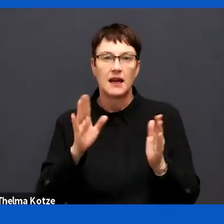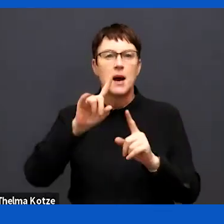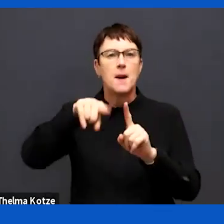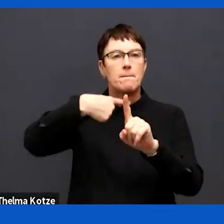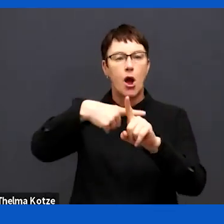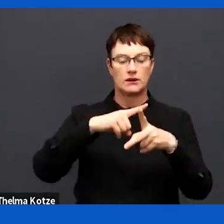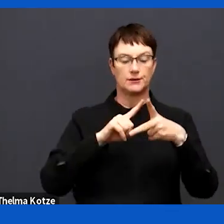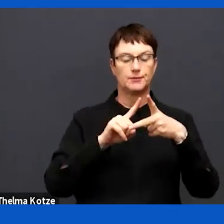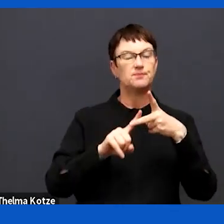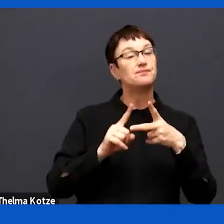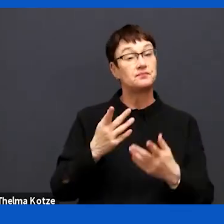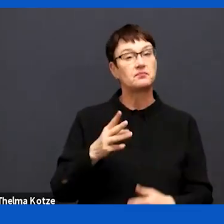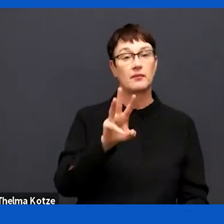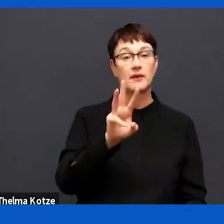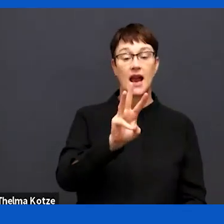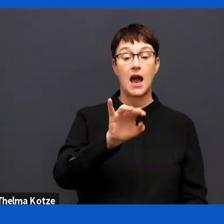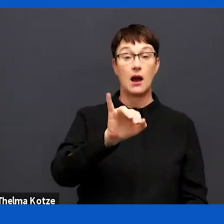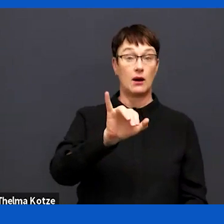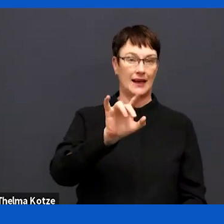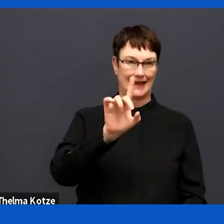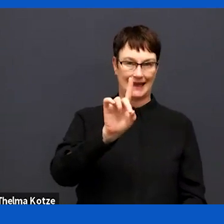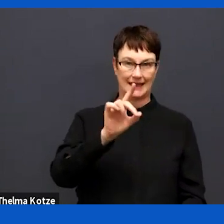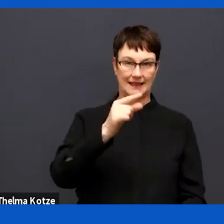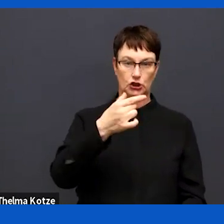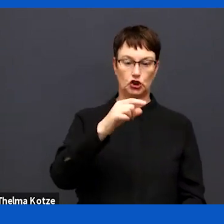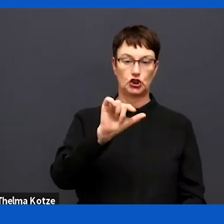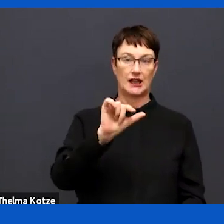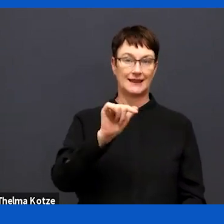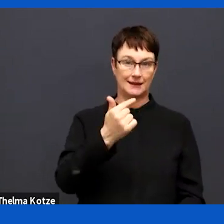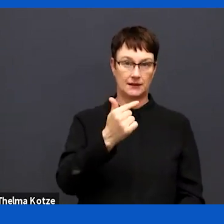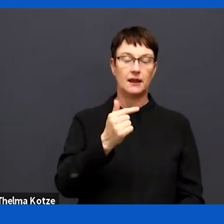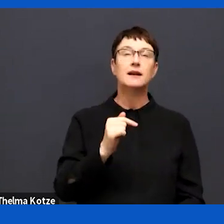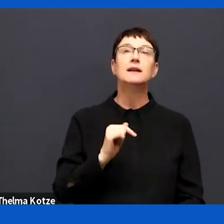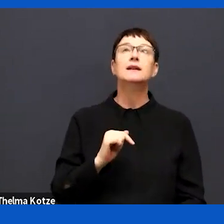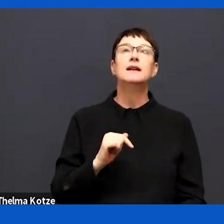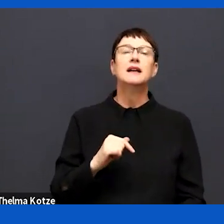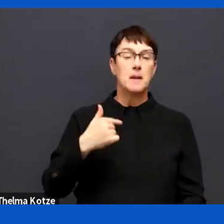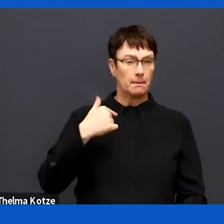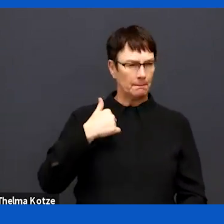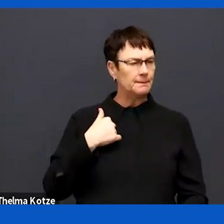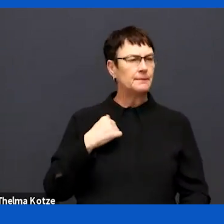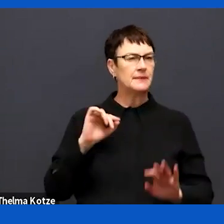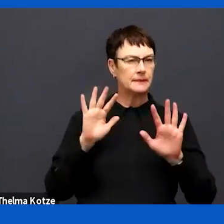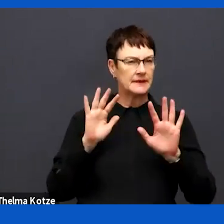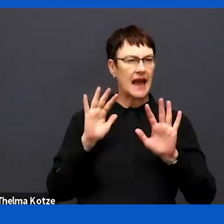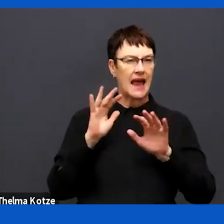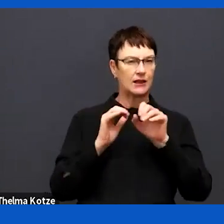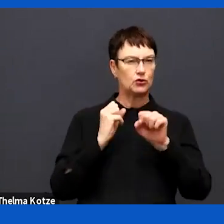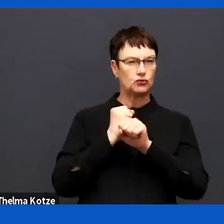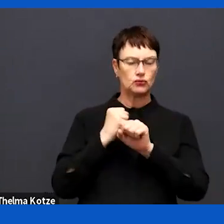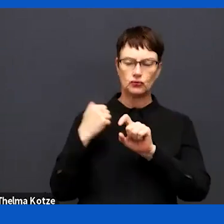so I've done a huge amount of research over the last 10 years on the widgets. And those